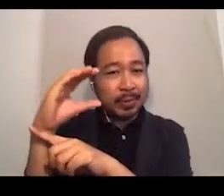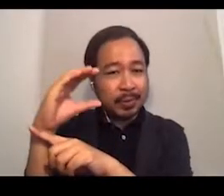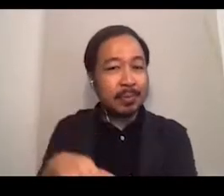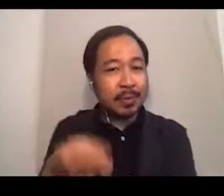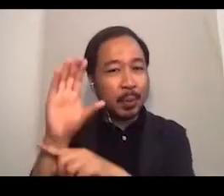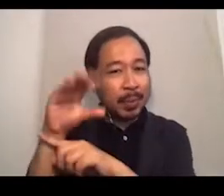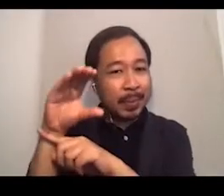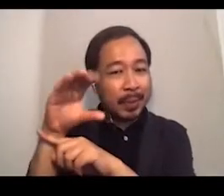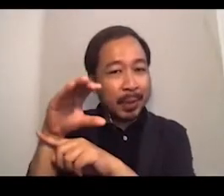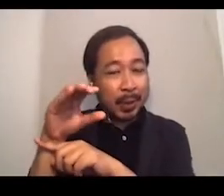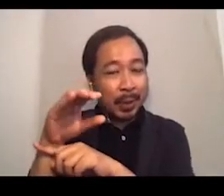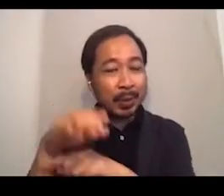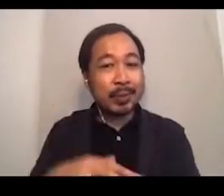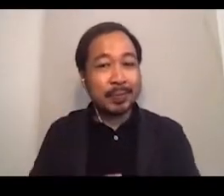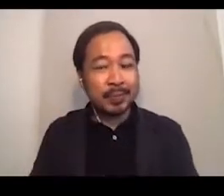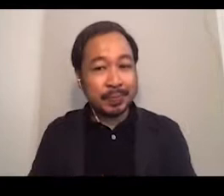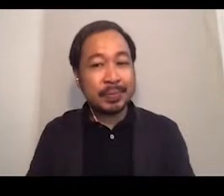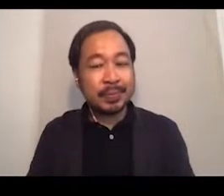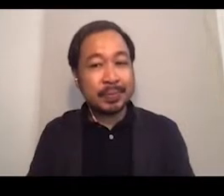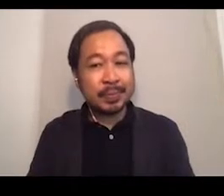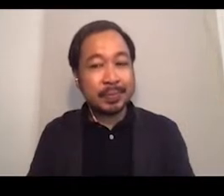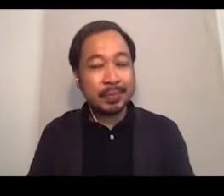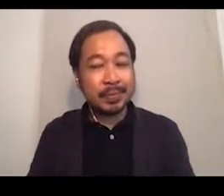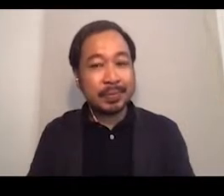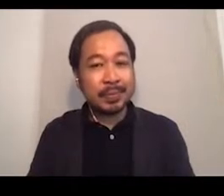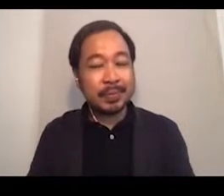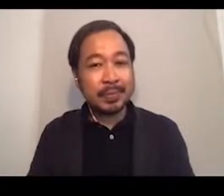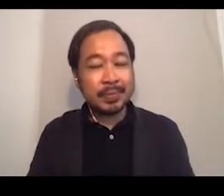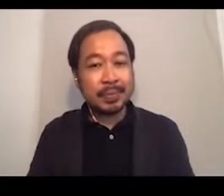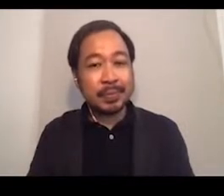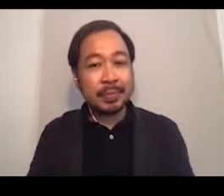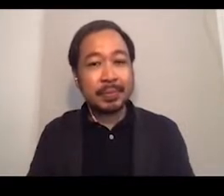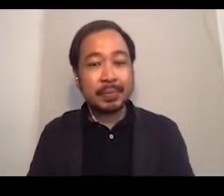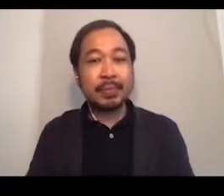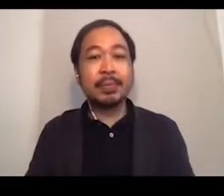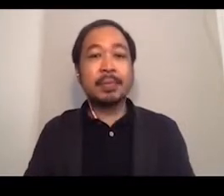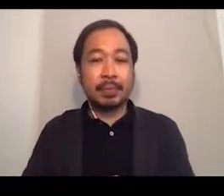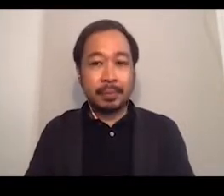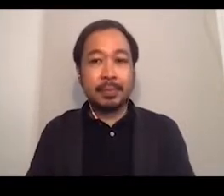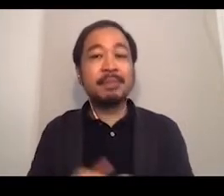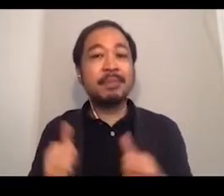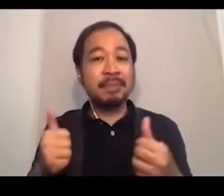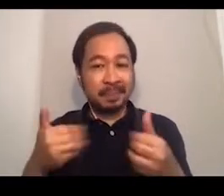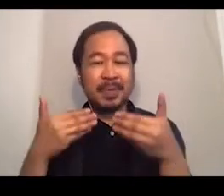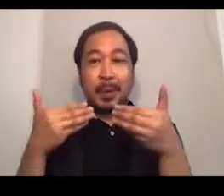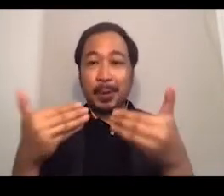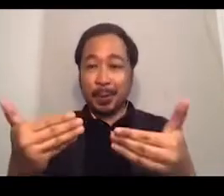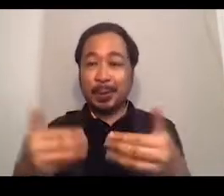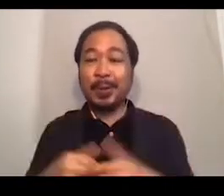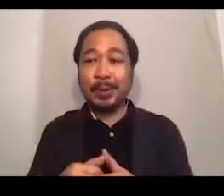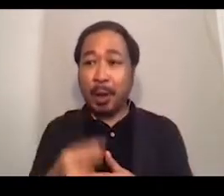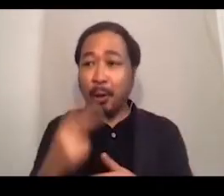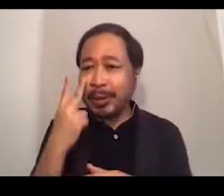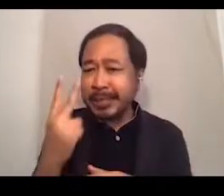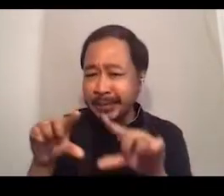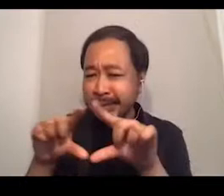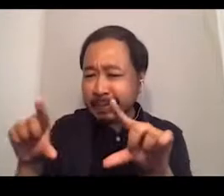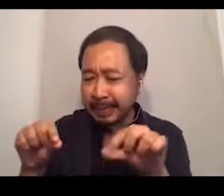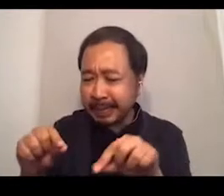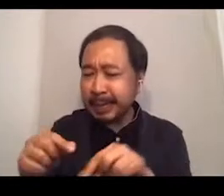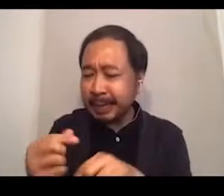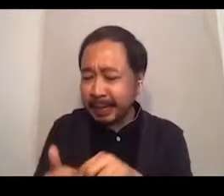OK, thank you so much. Once again, greetings from Samoa, it’s lovely to see you.